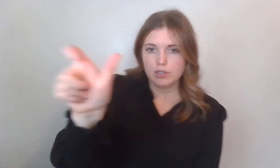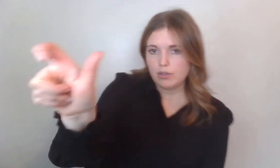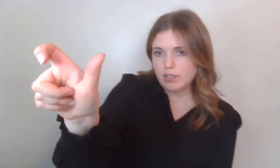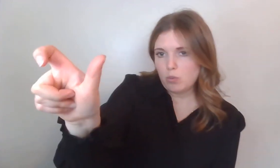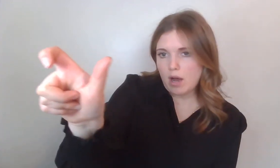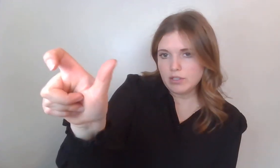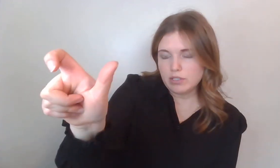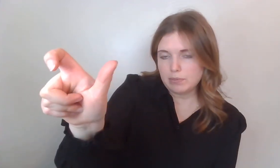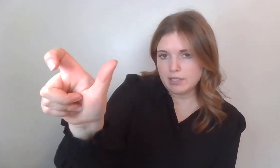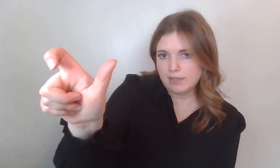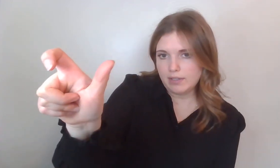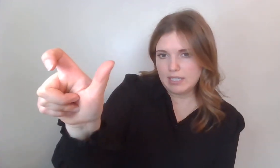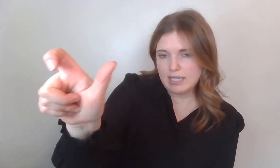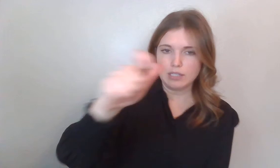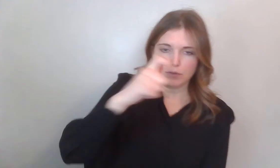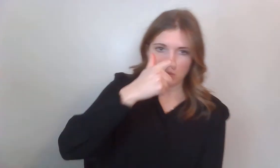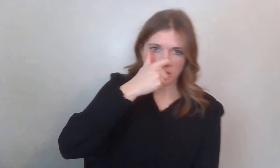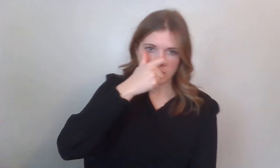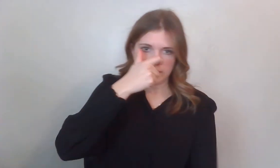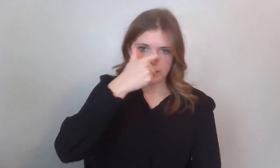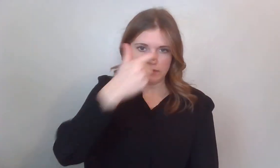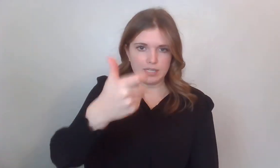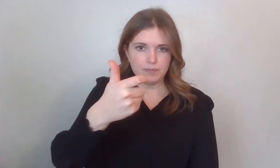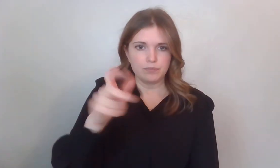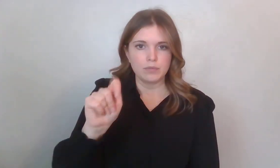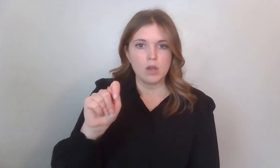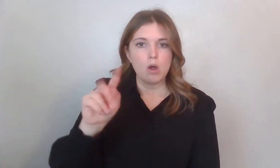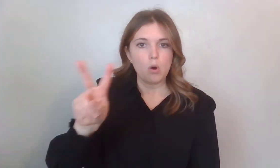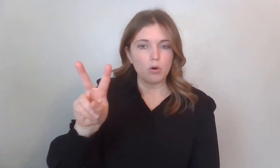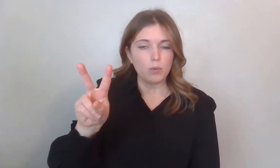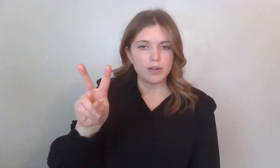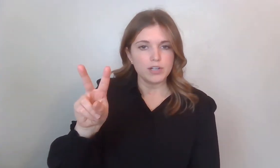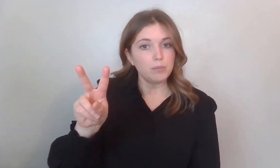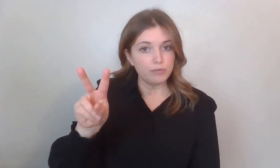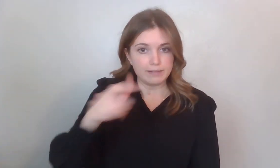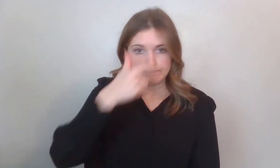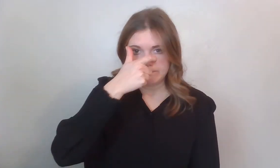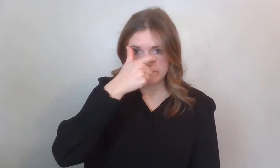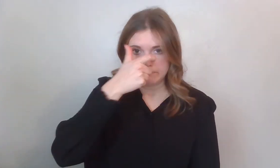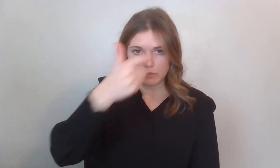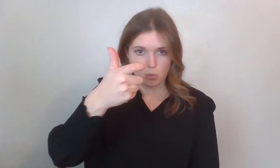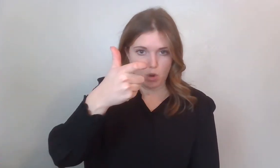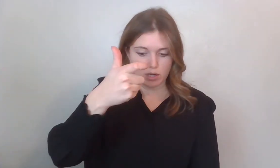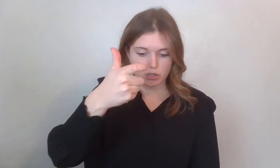So this WATCH specifically is for watching tv or watching a movie. WATCH